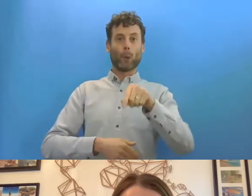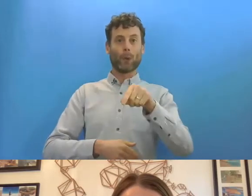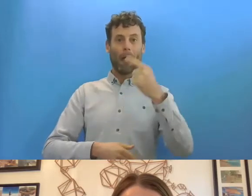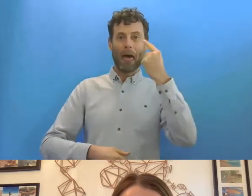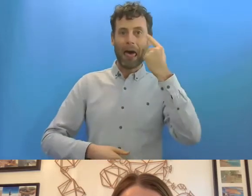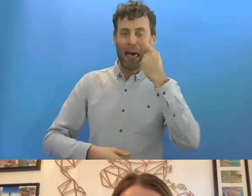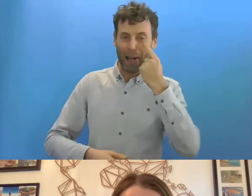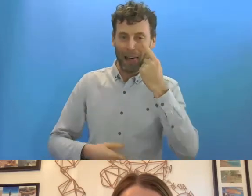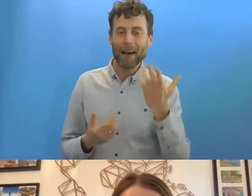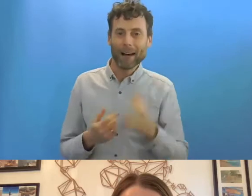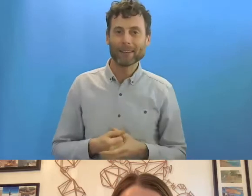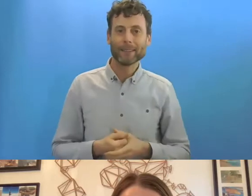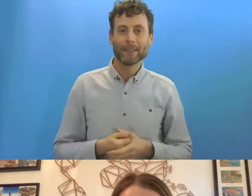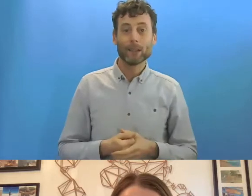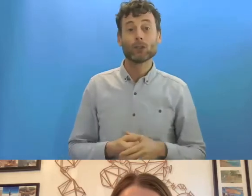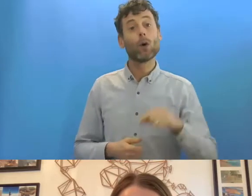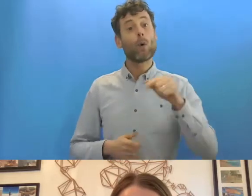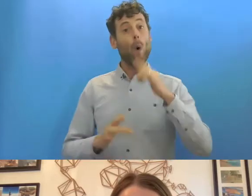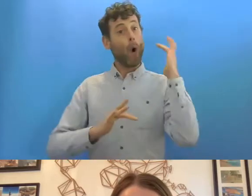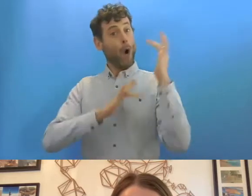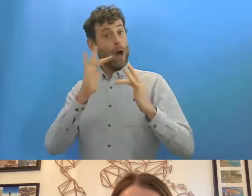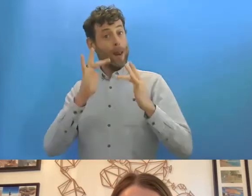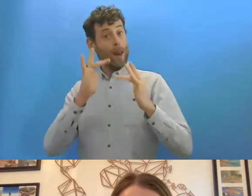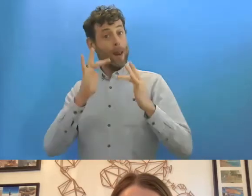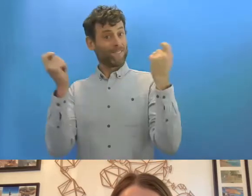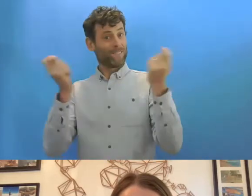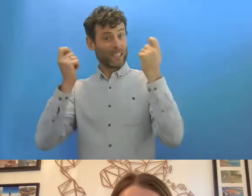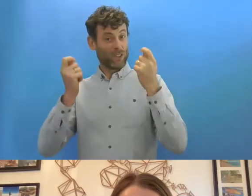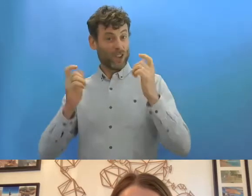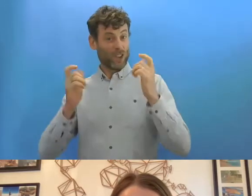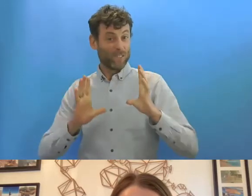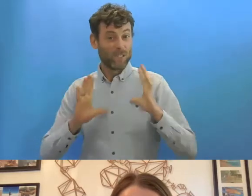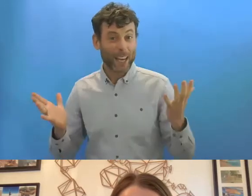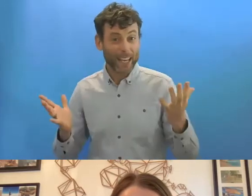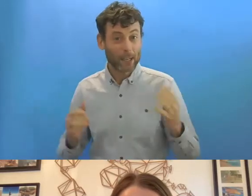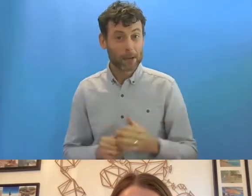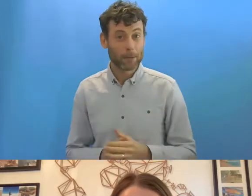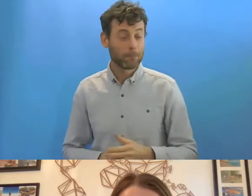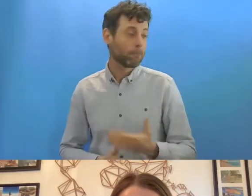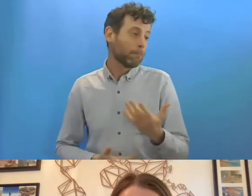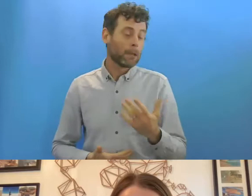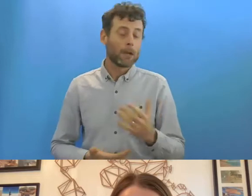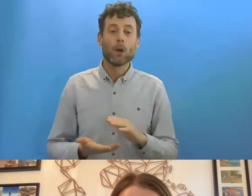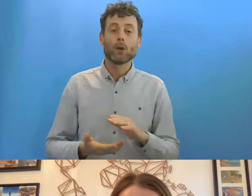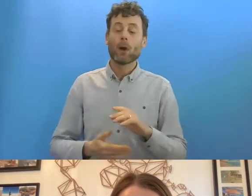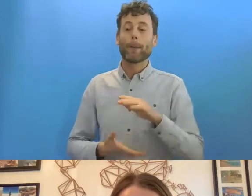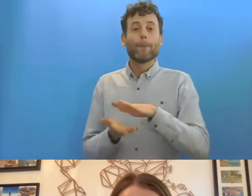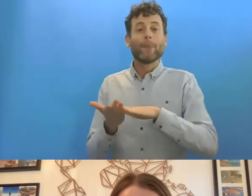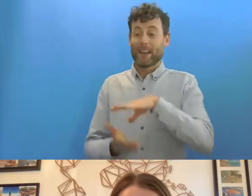earlier this morning as well, but digital also means that there are some real opportunities there, all bar one event in this festival is free, which is amazing. Not doing things